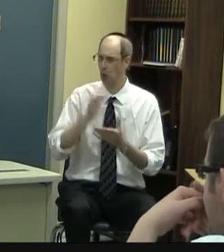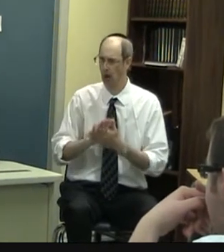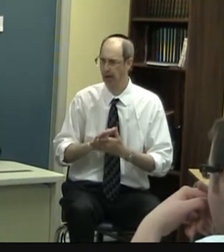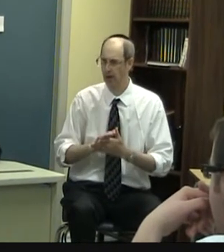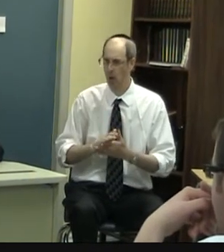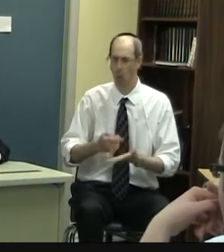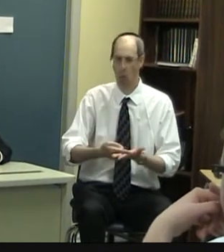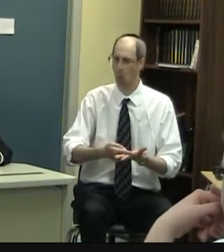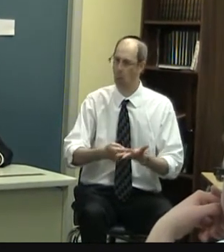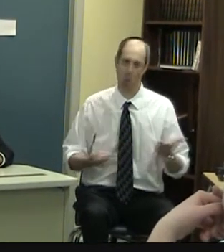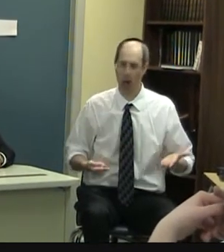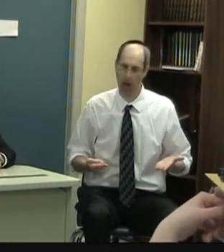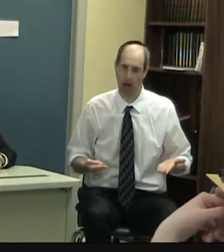what